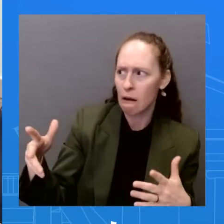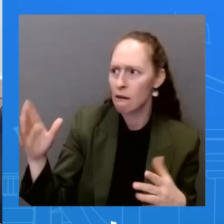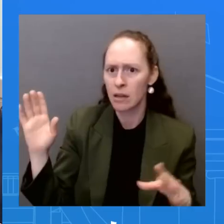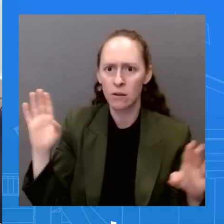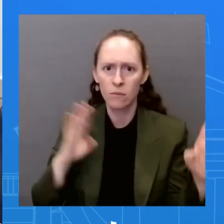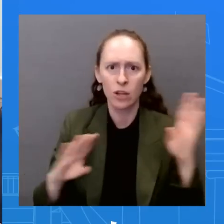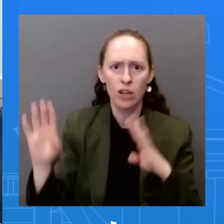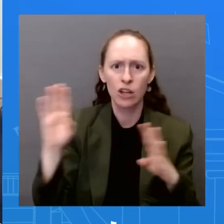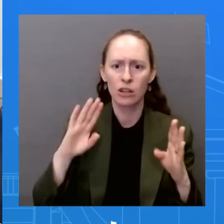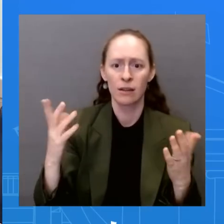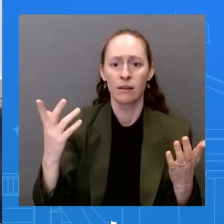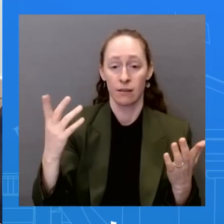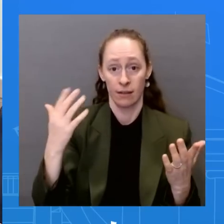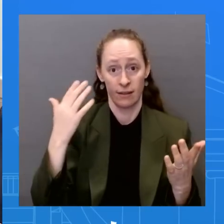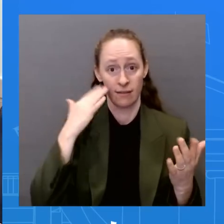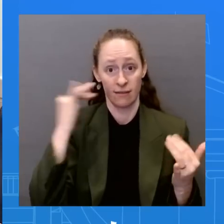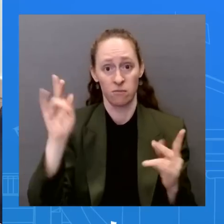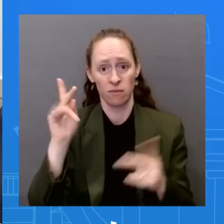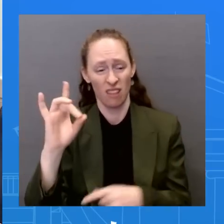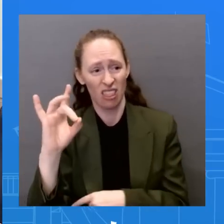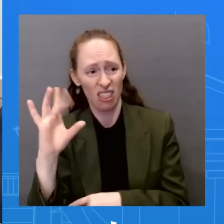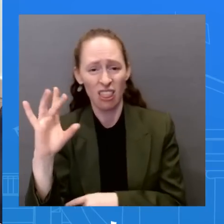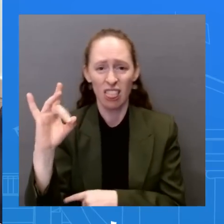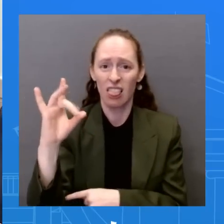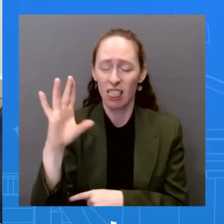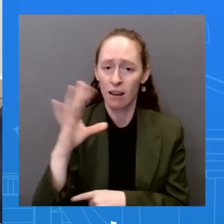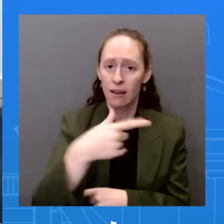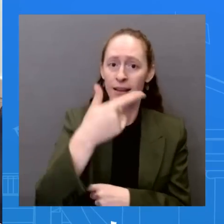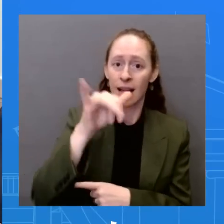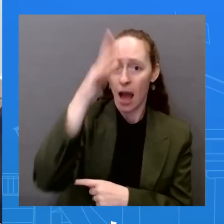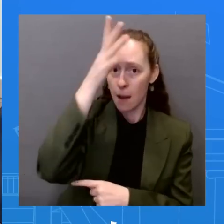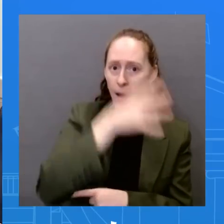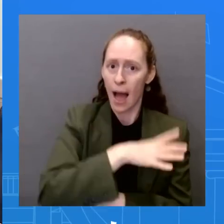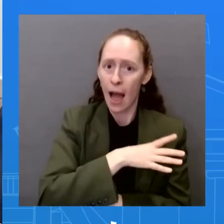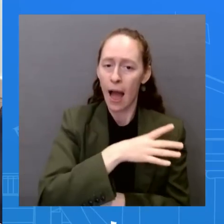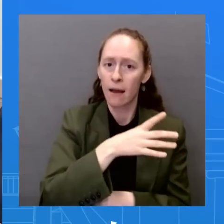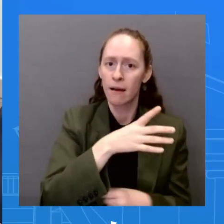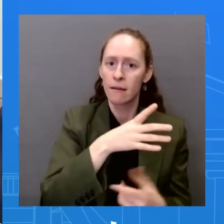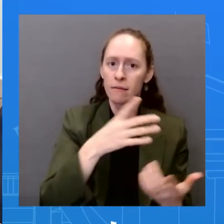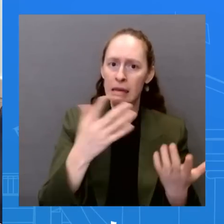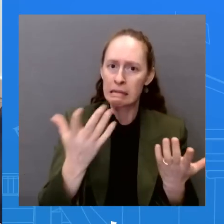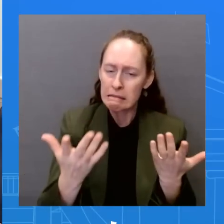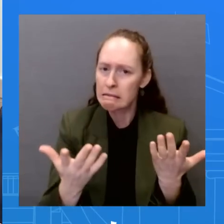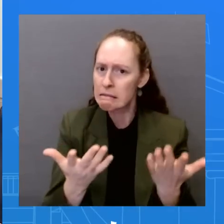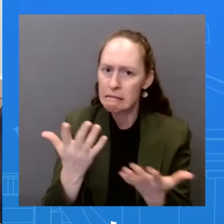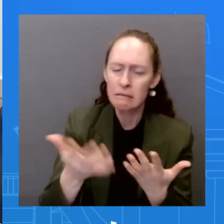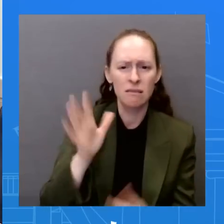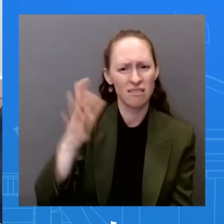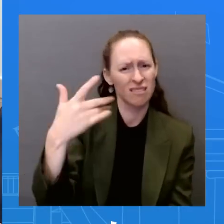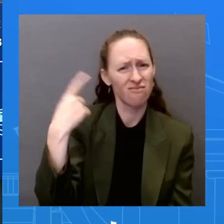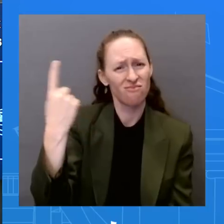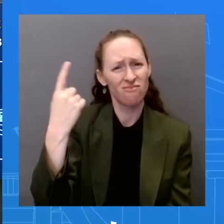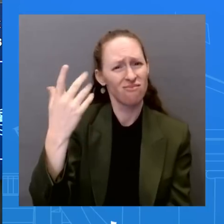as it relates to those concerns, of a new stigma being attached to gay men across this country due to monkeypox? Dr. Daskalakis: So I'll start by saying: